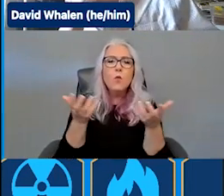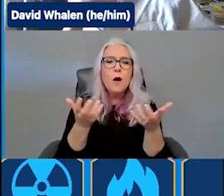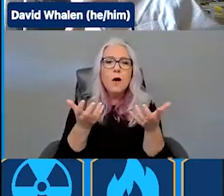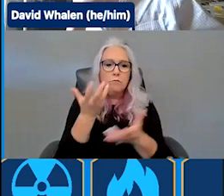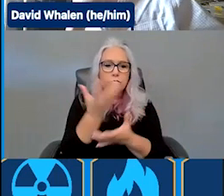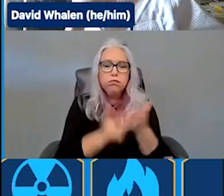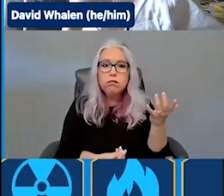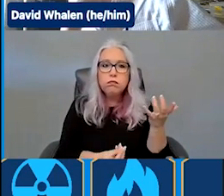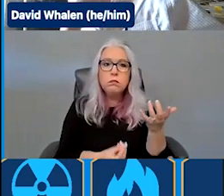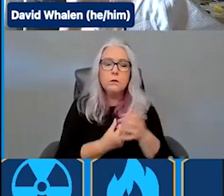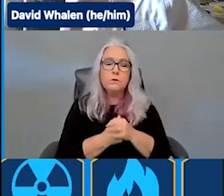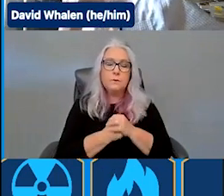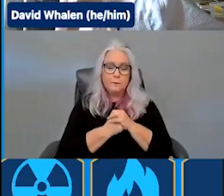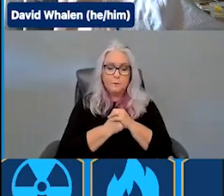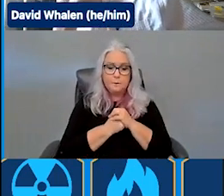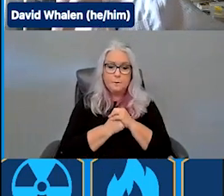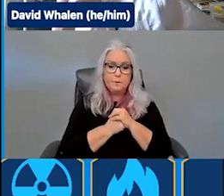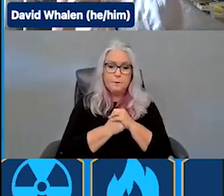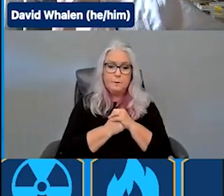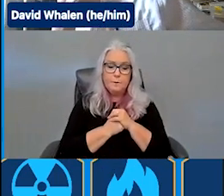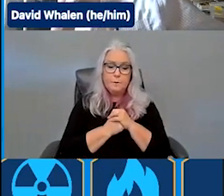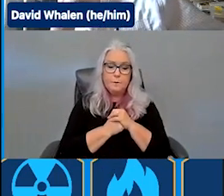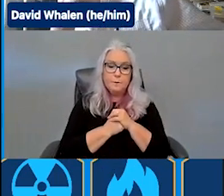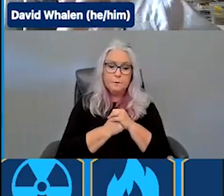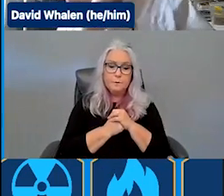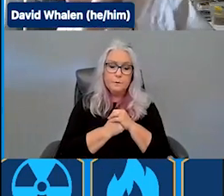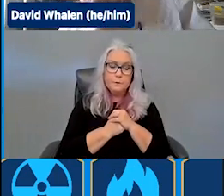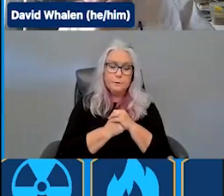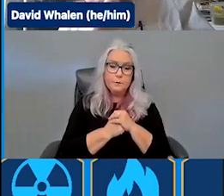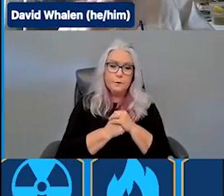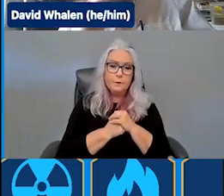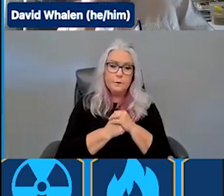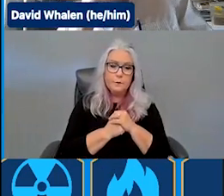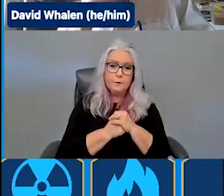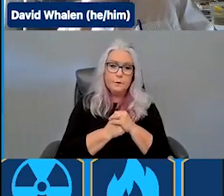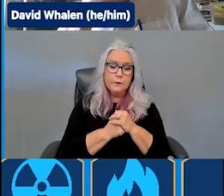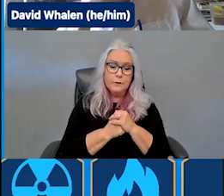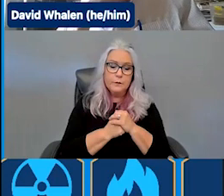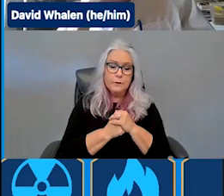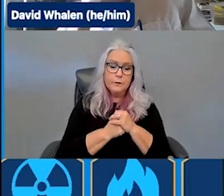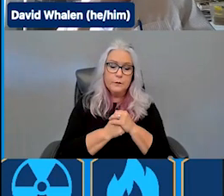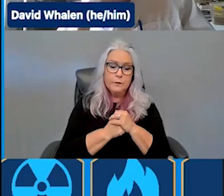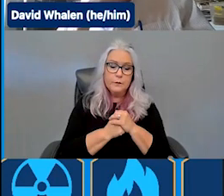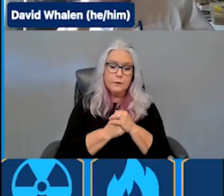It's patients who are rendered vulnerable and clinical environments as z it is who are